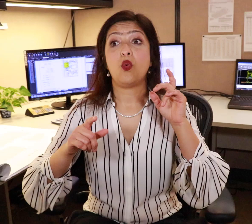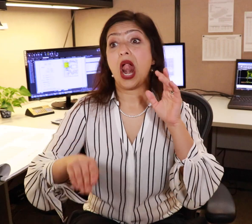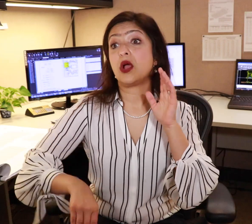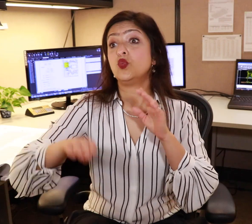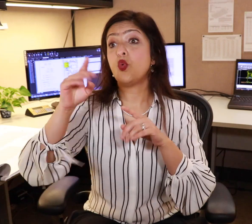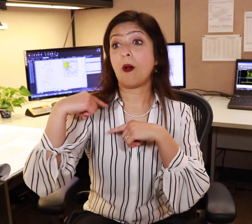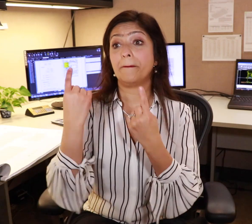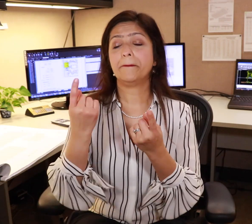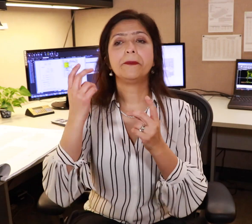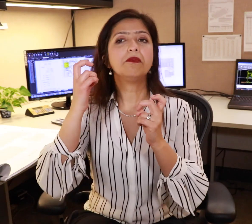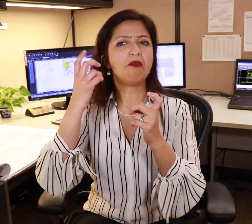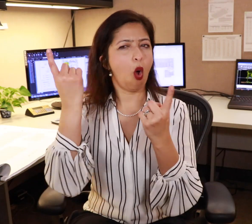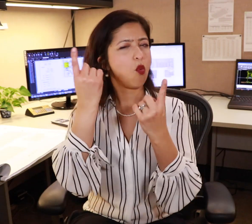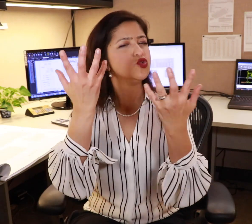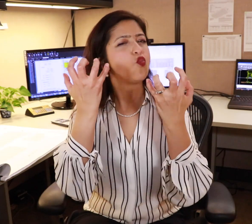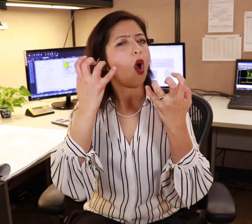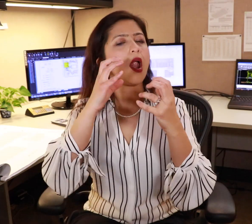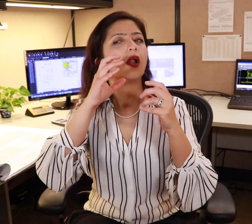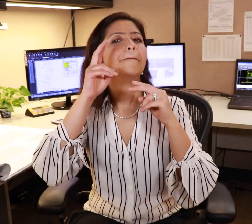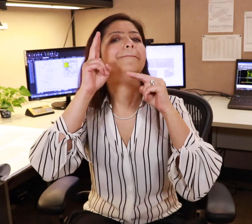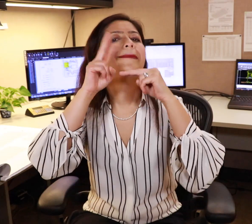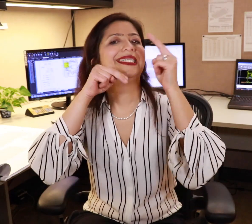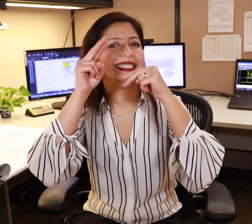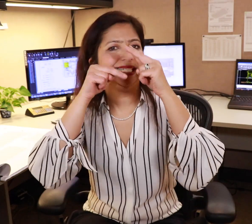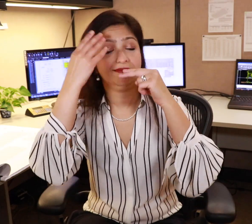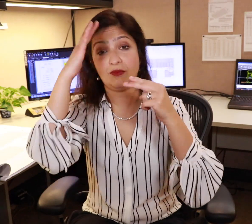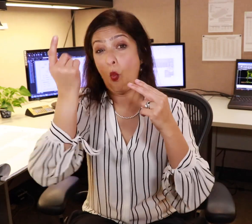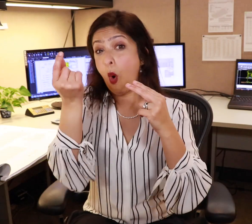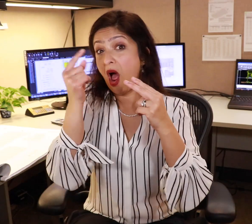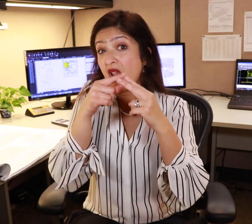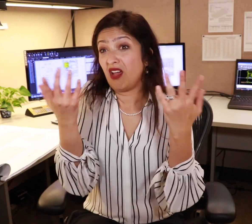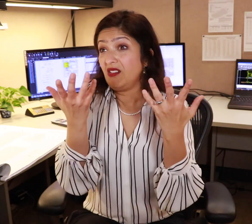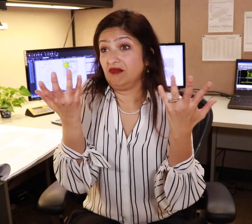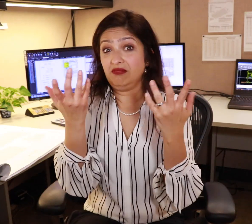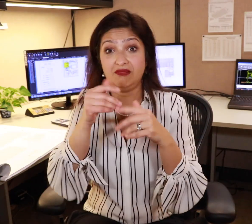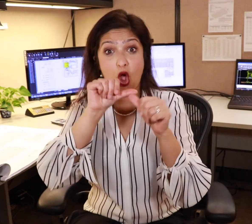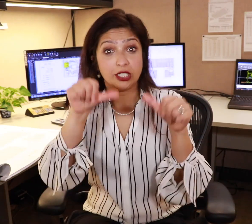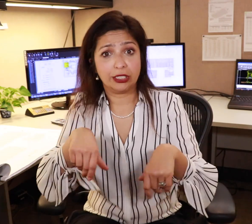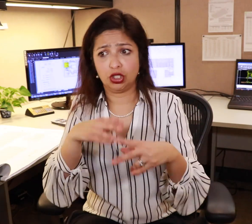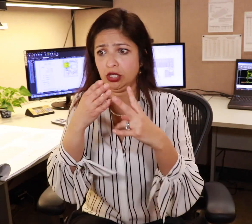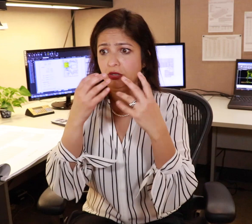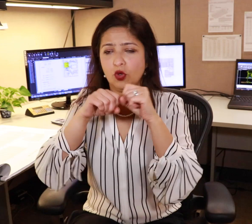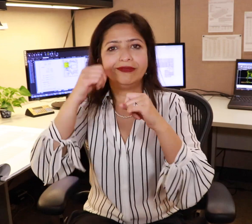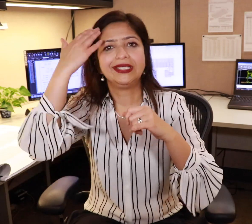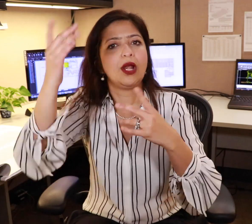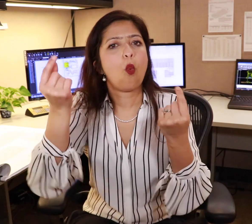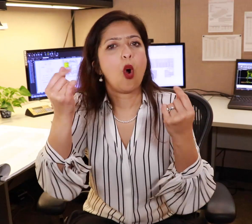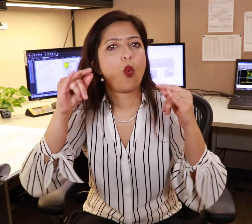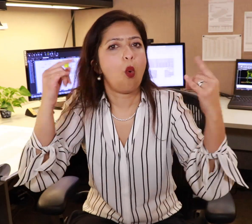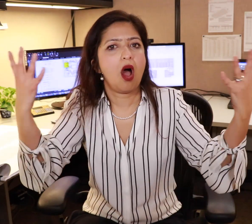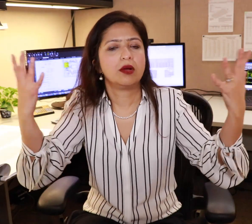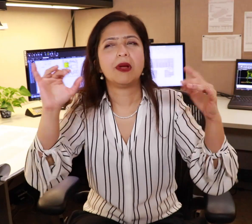I grew up always wanting to do something with buildings, I just didn’t know if I’d be an architect or a structural engineer.